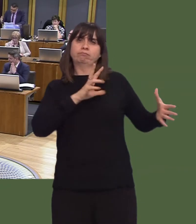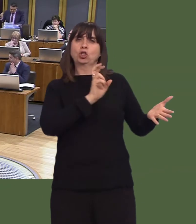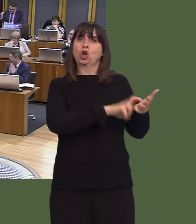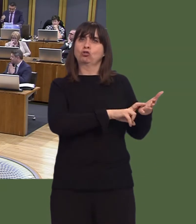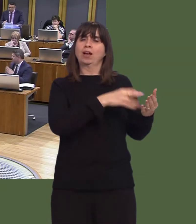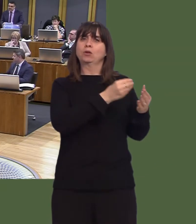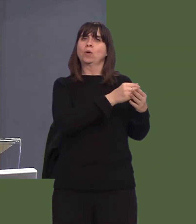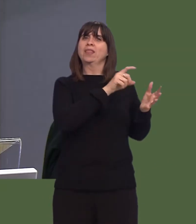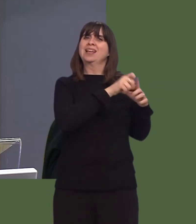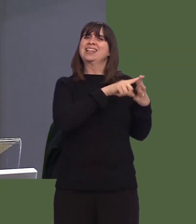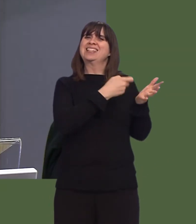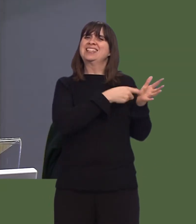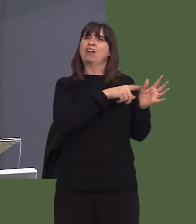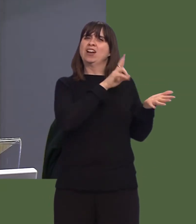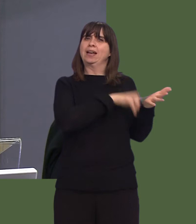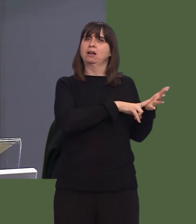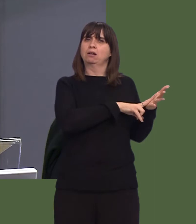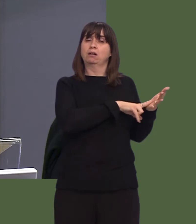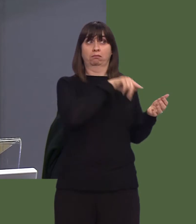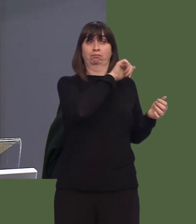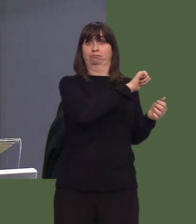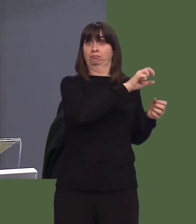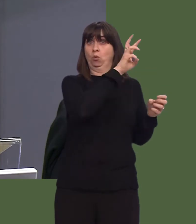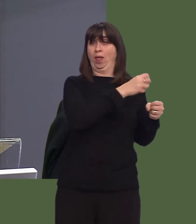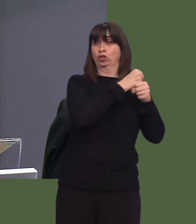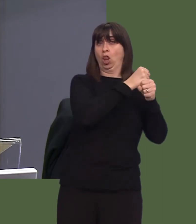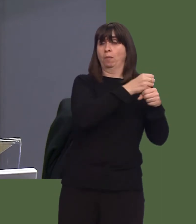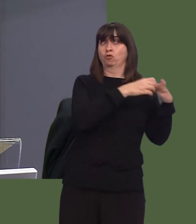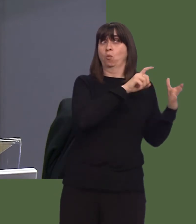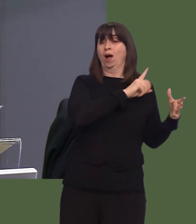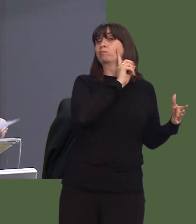lobbying firm, after it admitted breaking the rules.